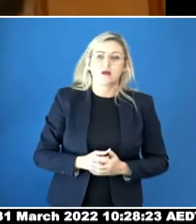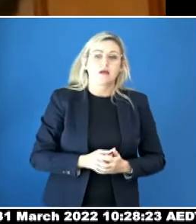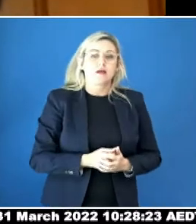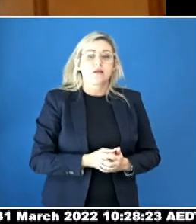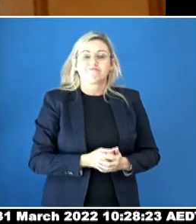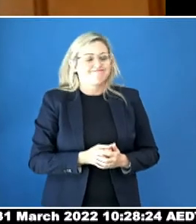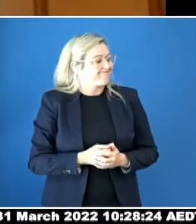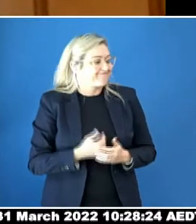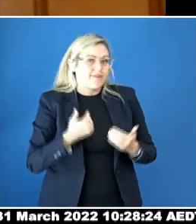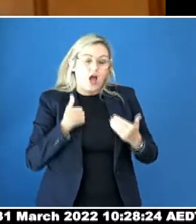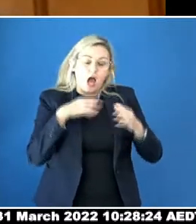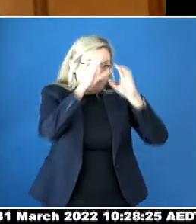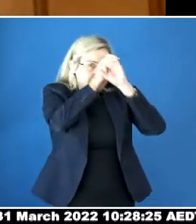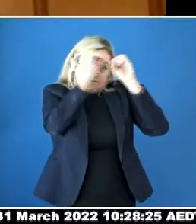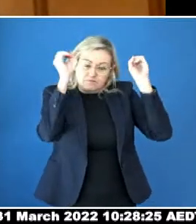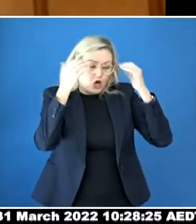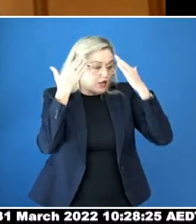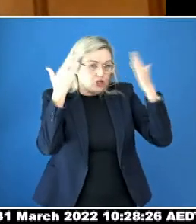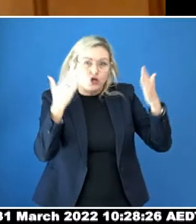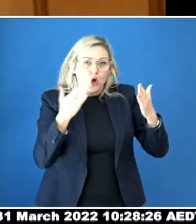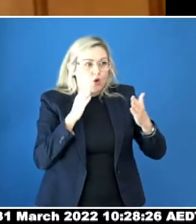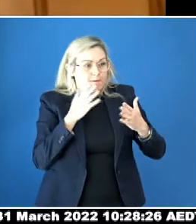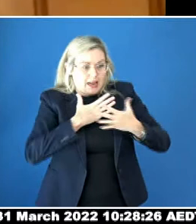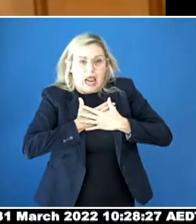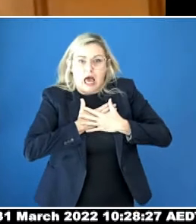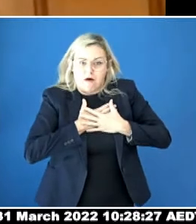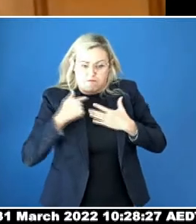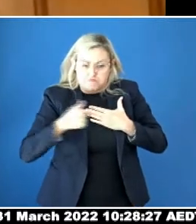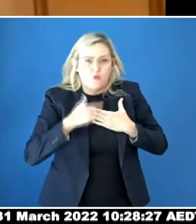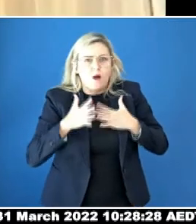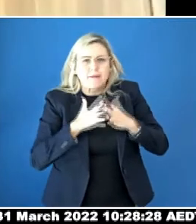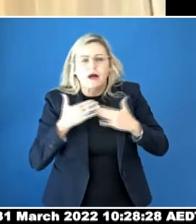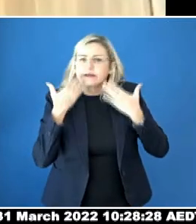I didn't know what love is. You didn't know what love was.